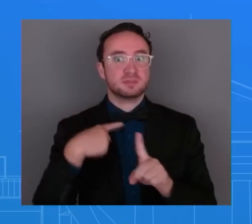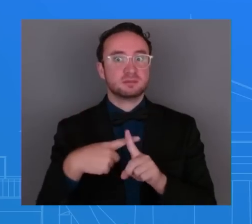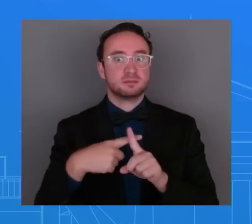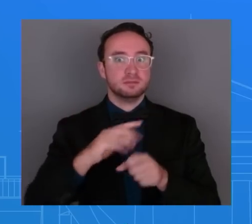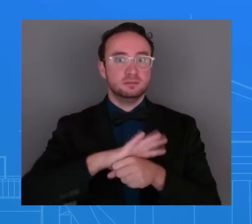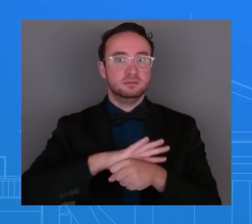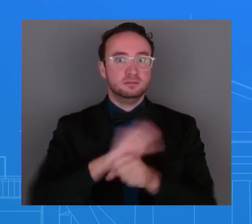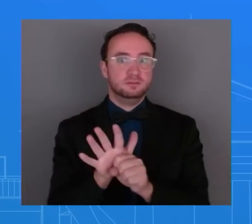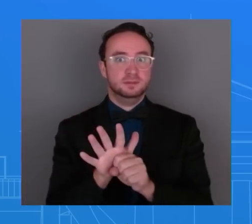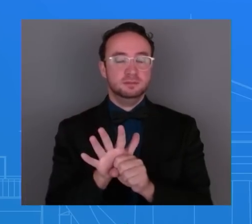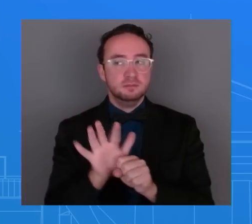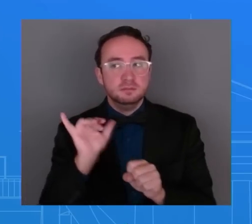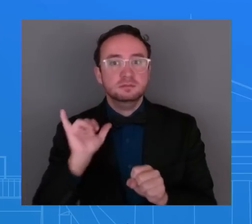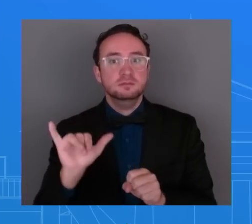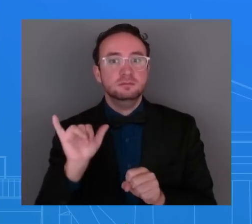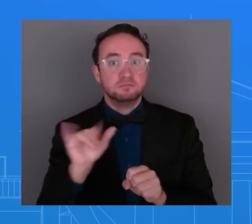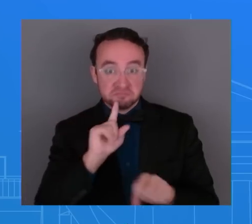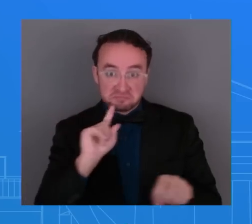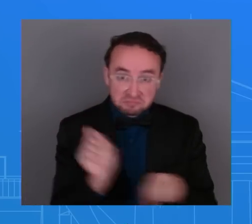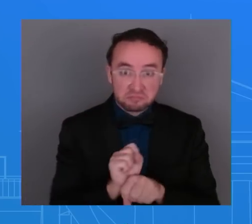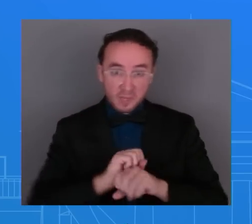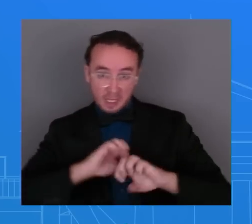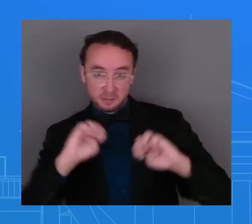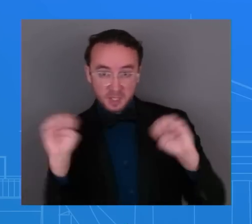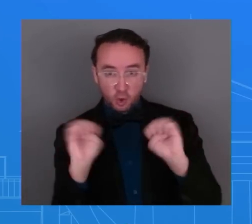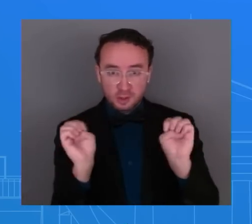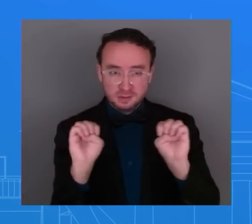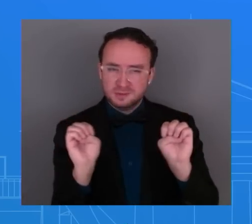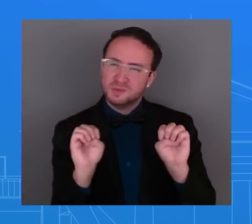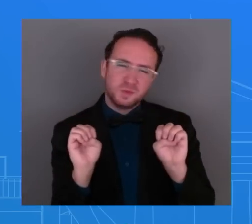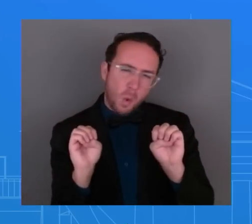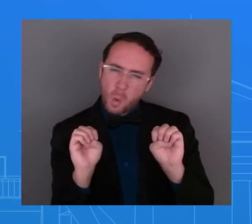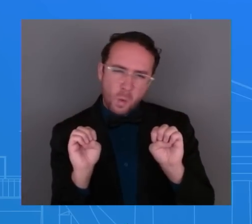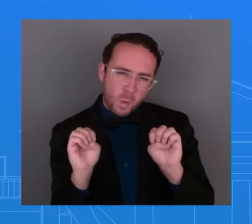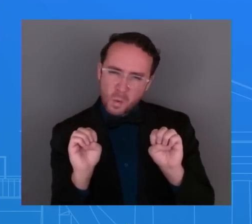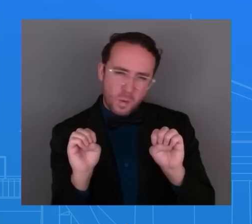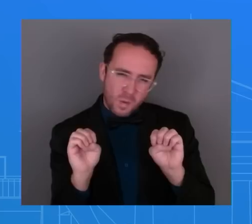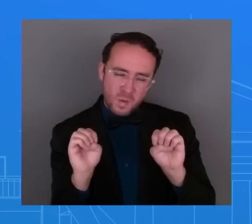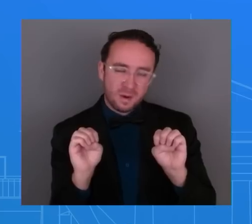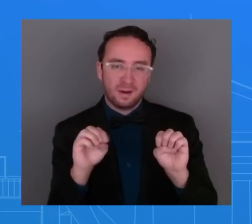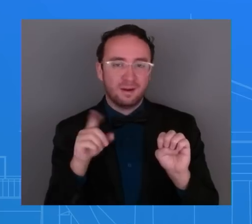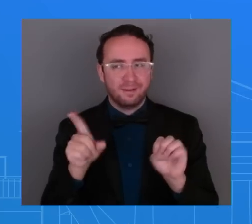he was able to put forth a comprehensive -- a comprehensive way to move forward with this pandemic.